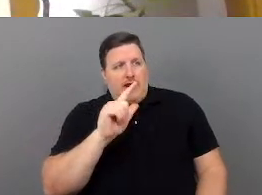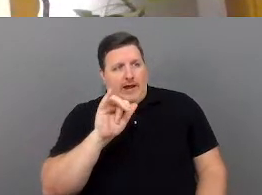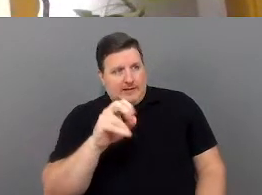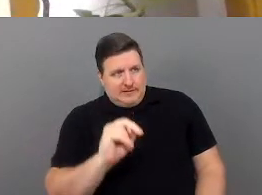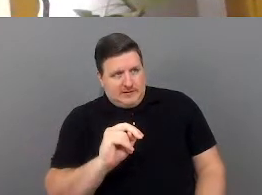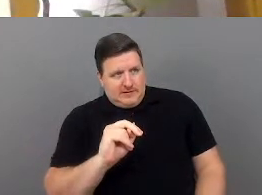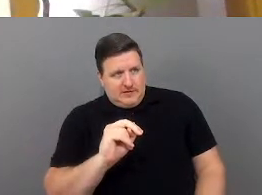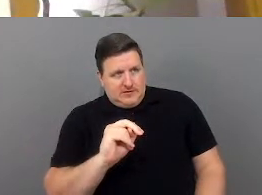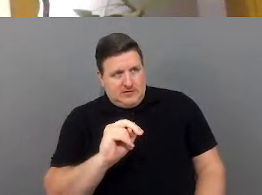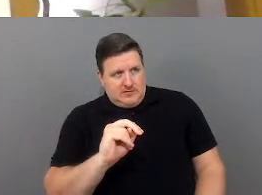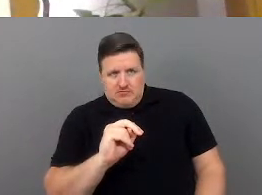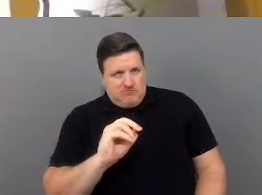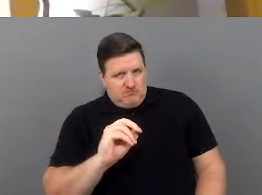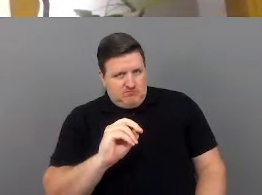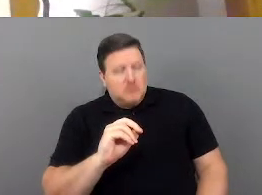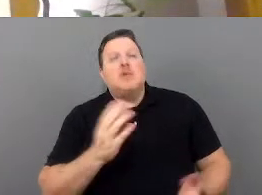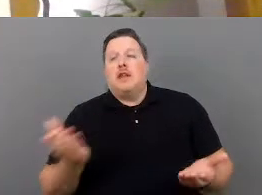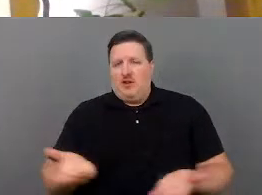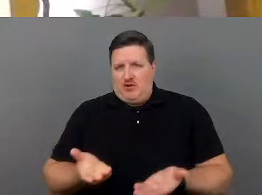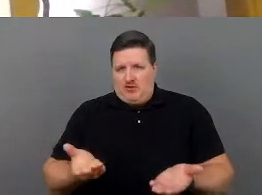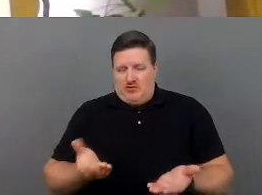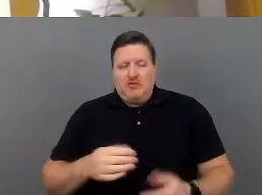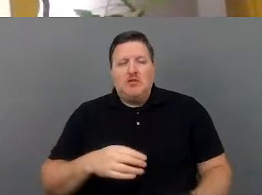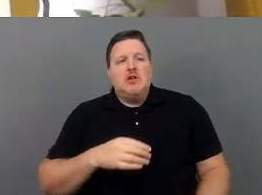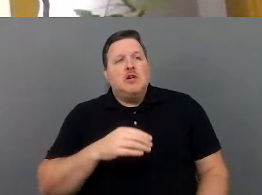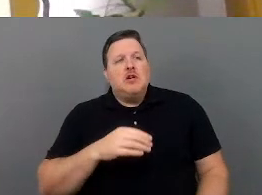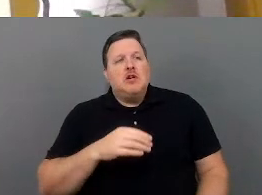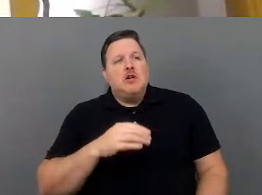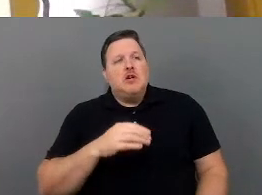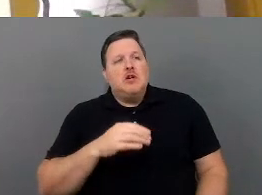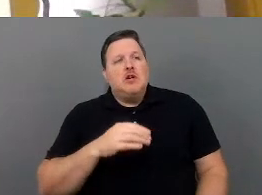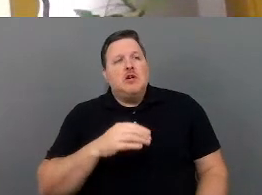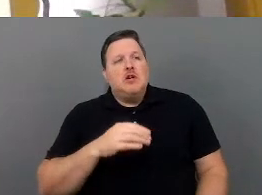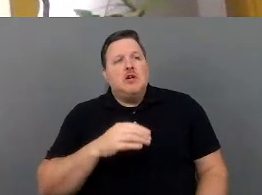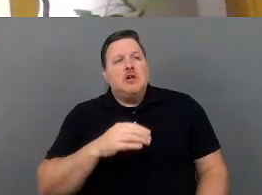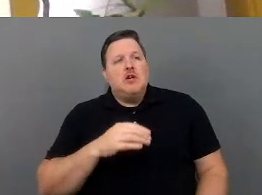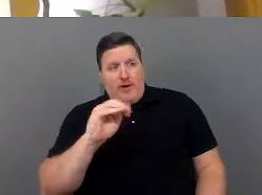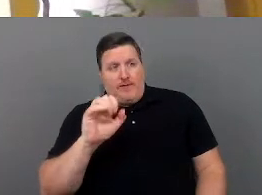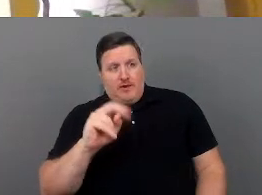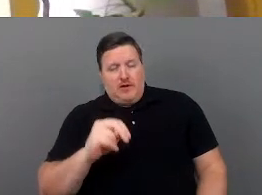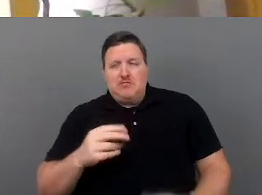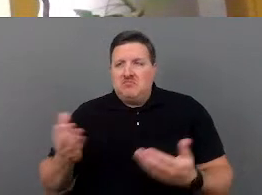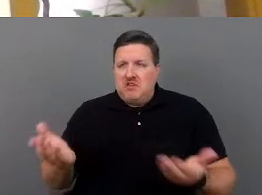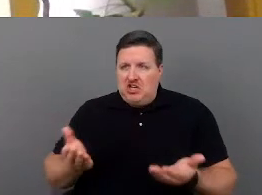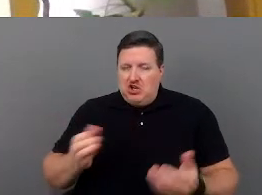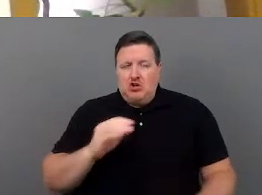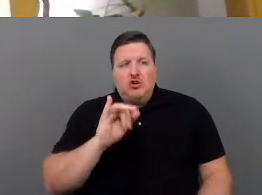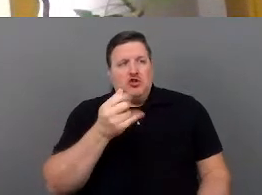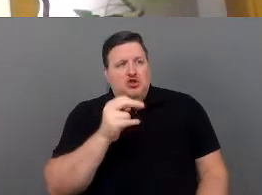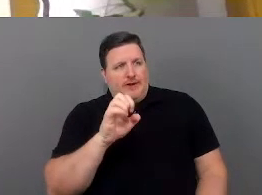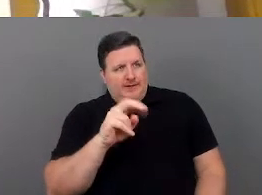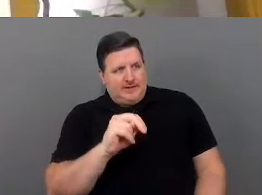≫ Clerk: COUNCIL MEMBER GOODMAN. ≫ COUNCIL MEMBER GOODMAN: PRESENT. ≫ Clerk: COUNCIL MEMBER JOHNSON. ≫ COUNCIL MEMBER JOHNSON: PRESENT. ≫ Clerk: COUNCIL MEMBER CANO. [ NO RESPONSE HEARD ]